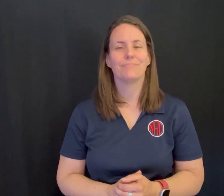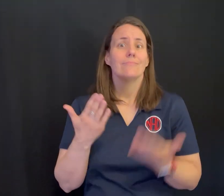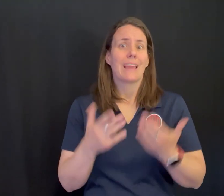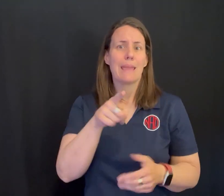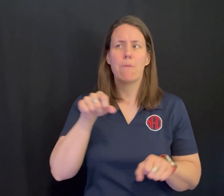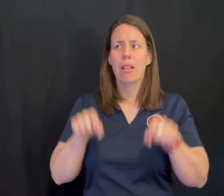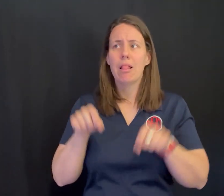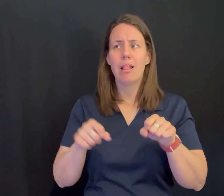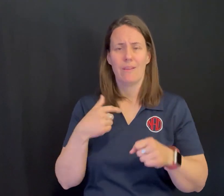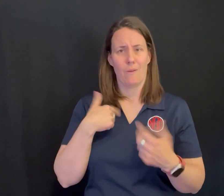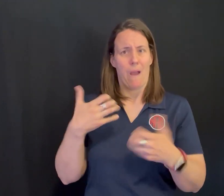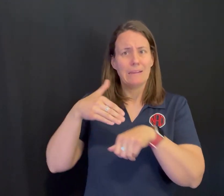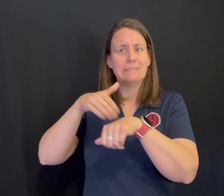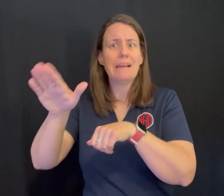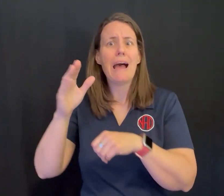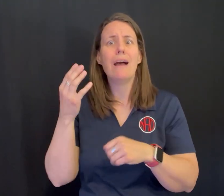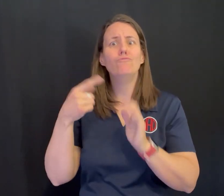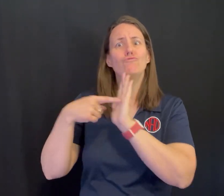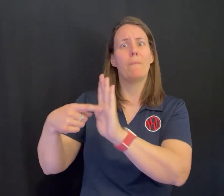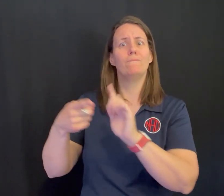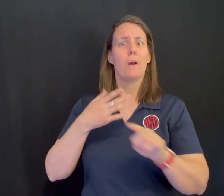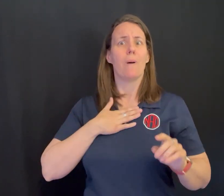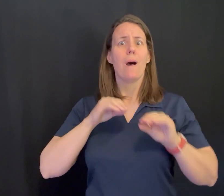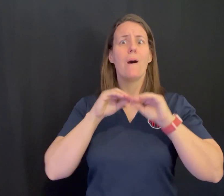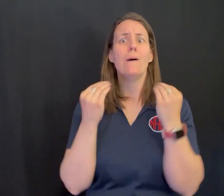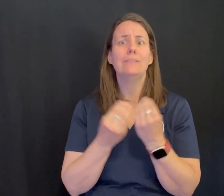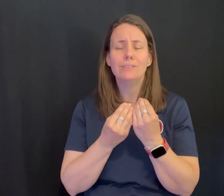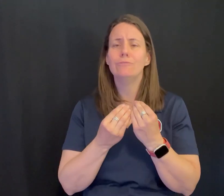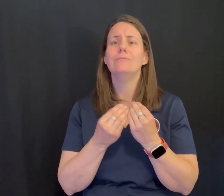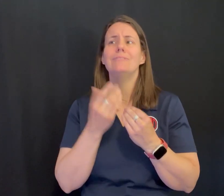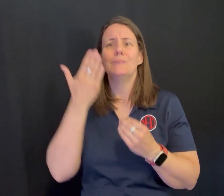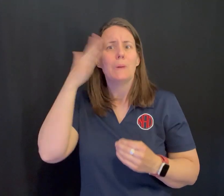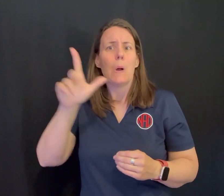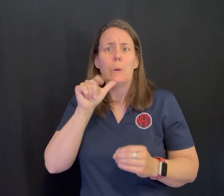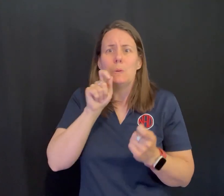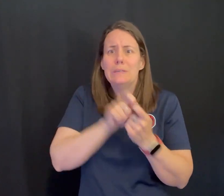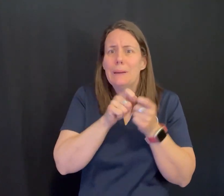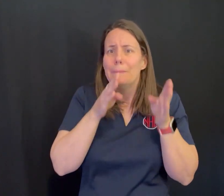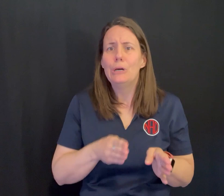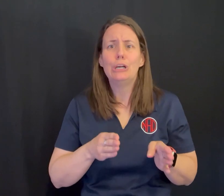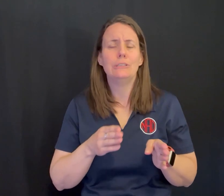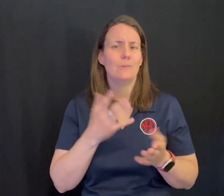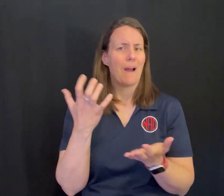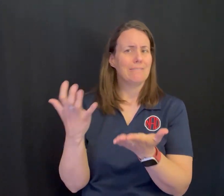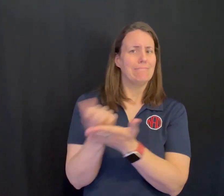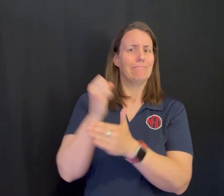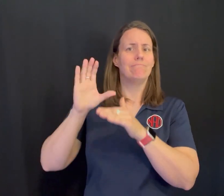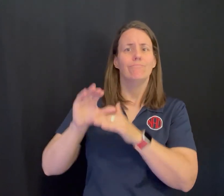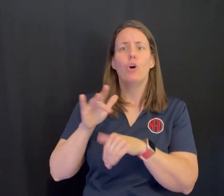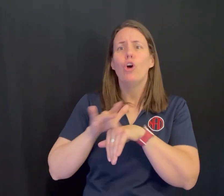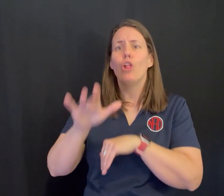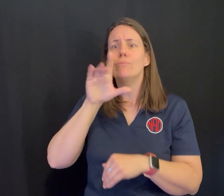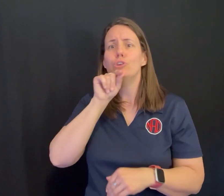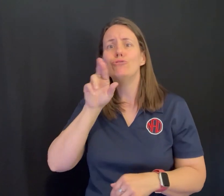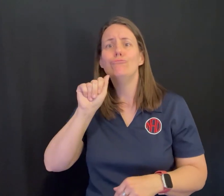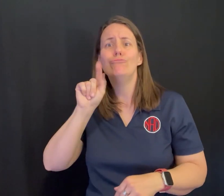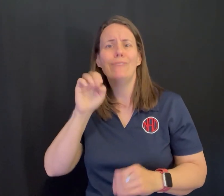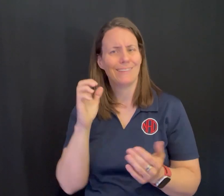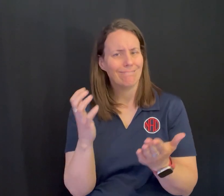Your organization may not know who to send to NLTC yet and may want to take advantage of the early bird rate, you can!